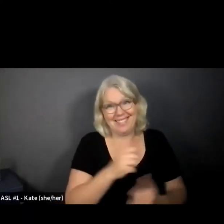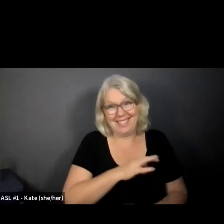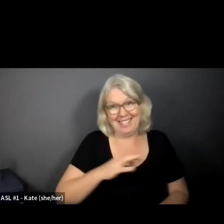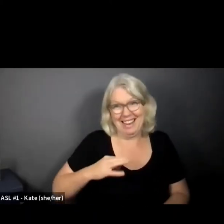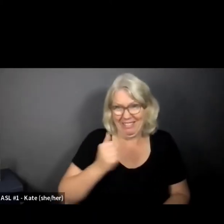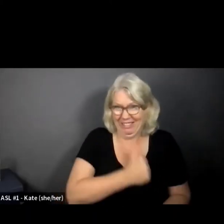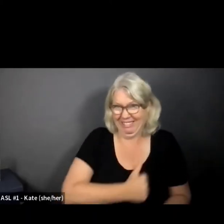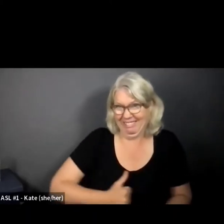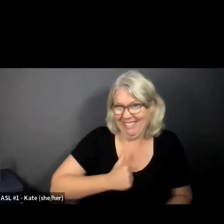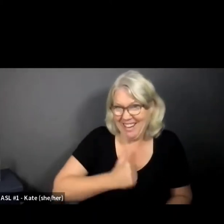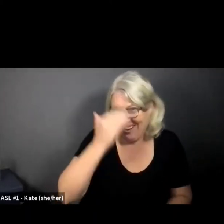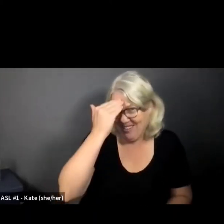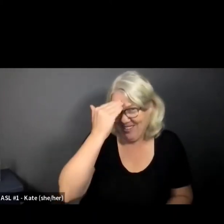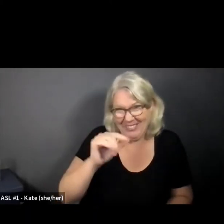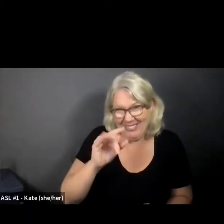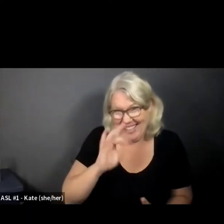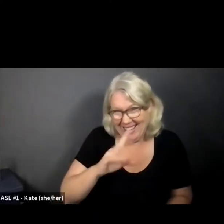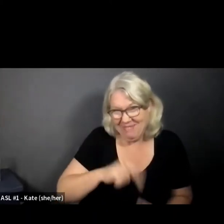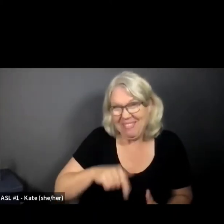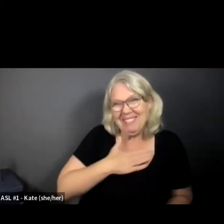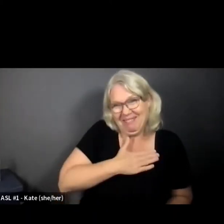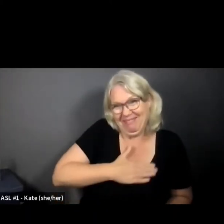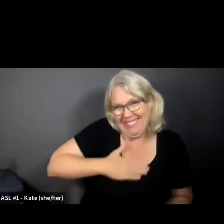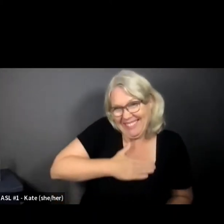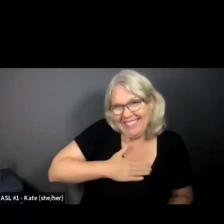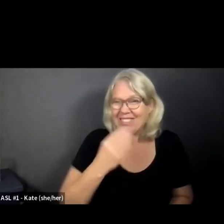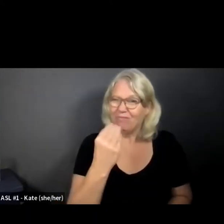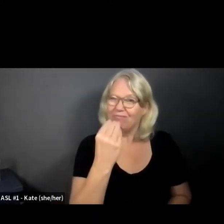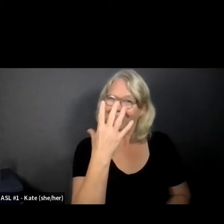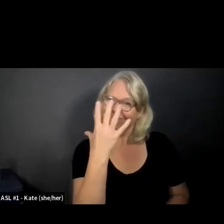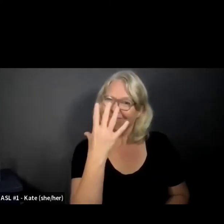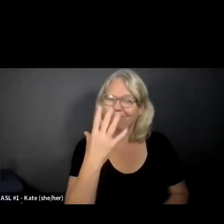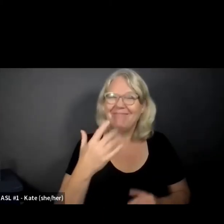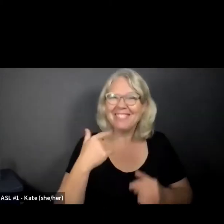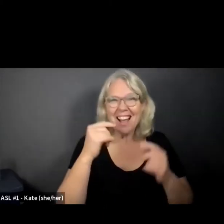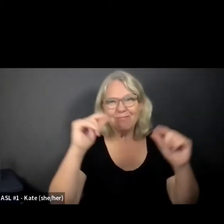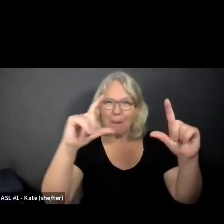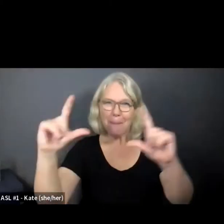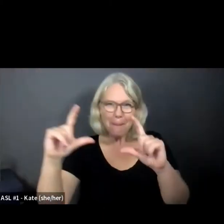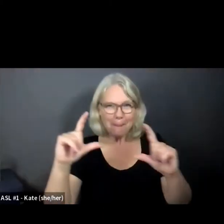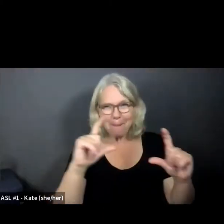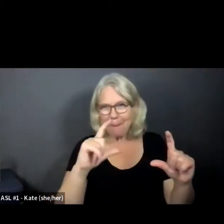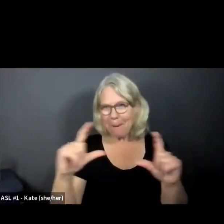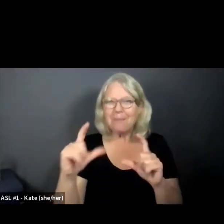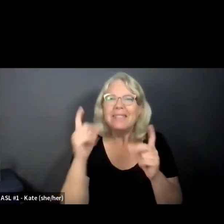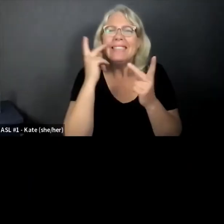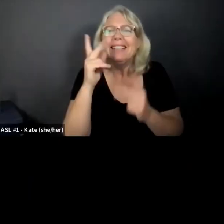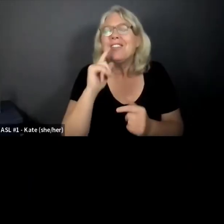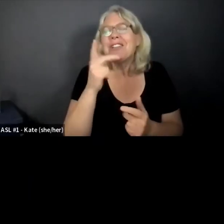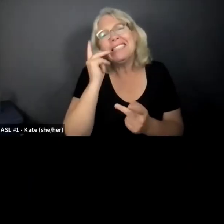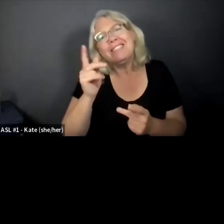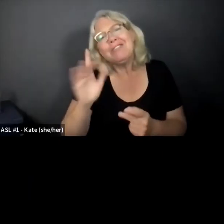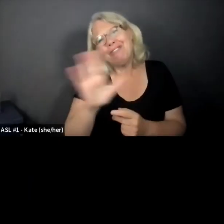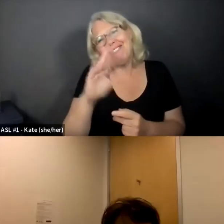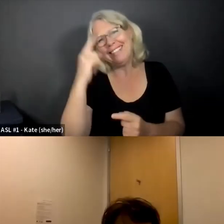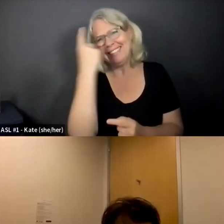I INVITE YOU TO PLEASE TURN ON YOUR CAMERAS IF YOU CAN FOR A SECOND AS WE JUST WANT TO